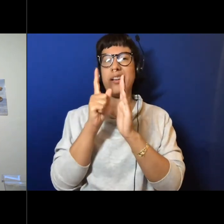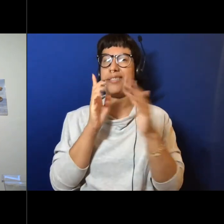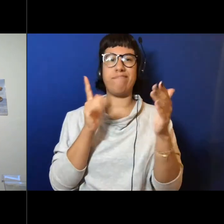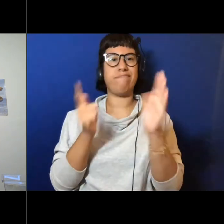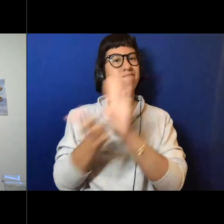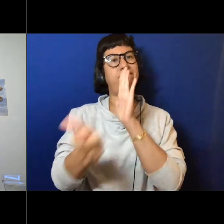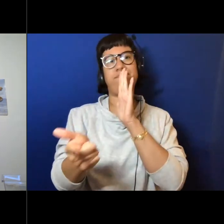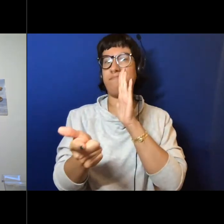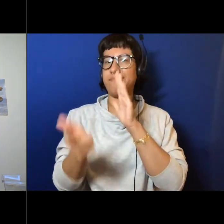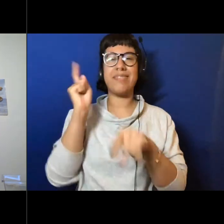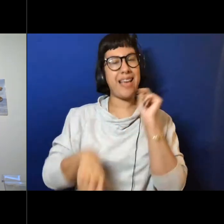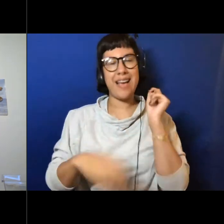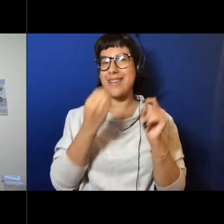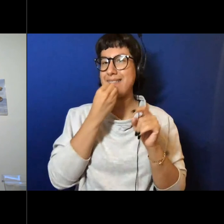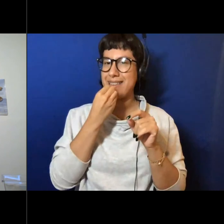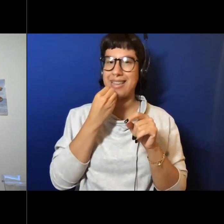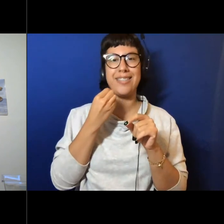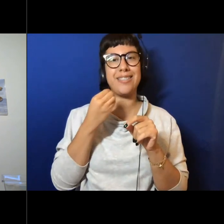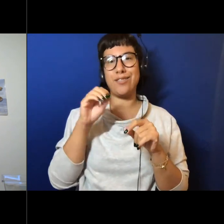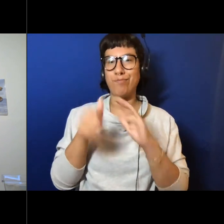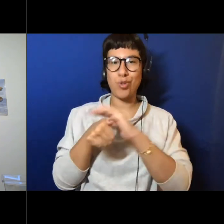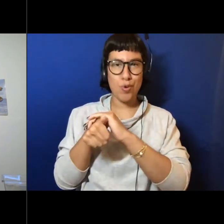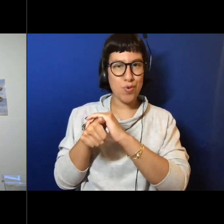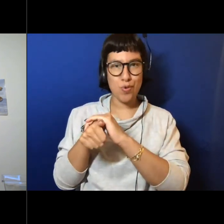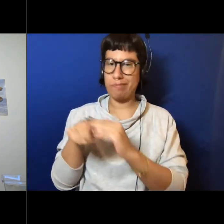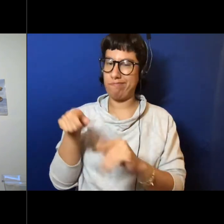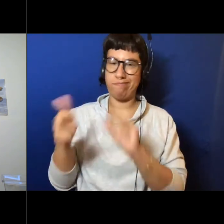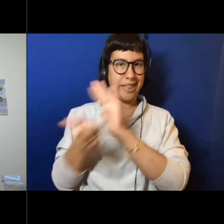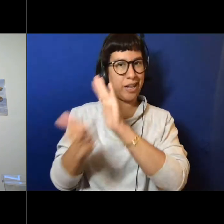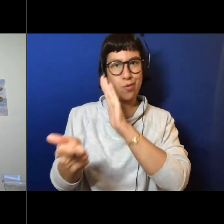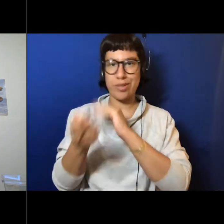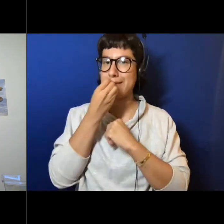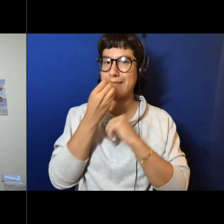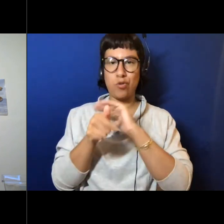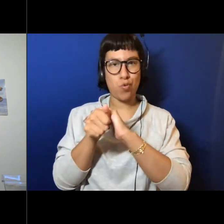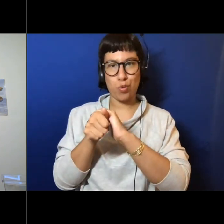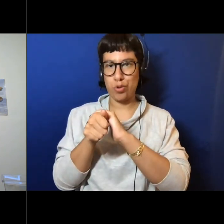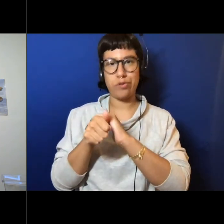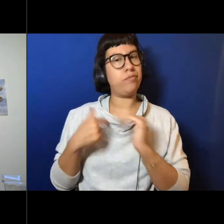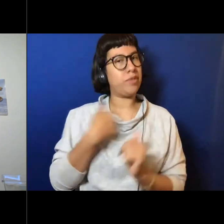So I just wanted to circle back to that, that in the United States, we donate sea turtle.